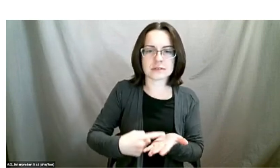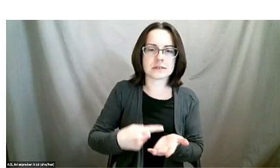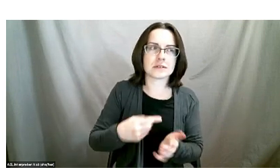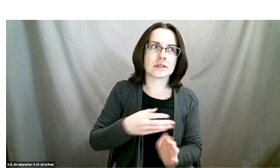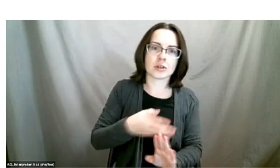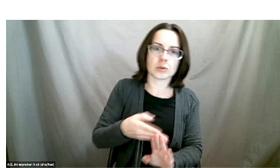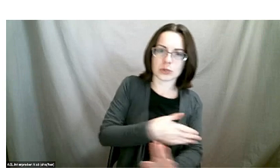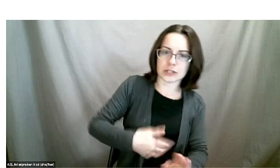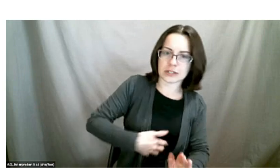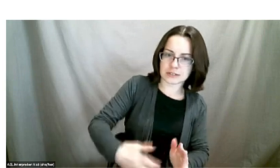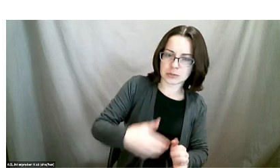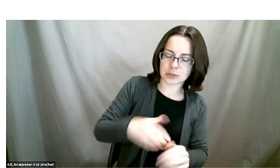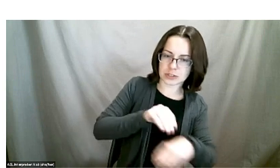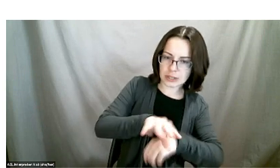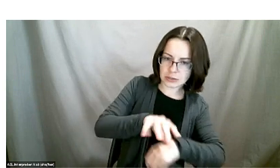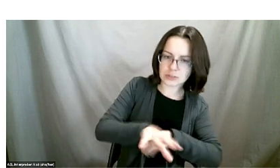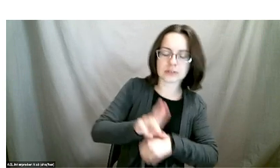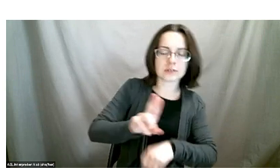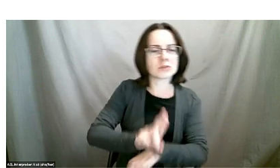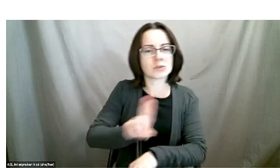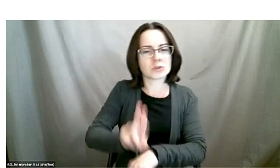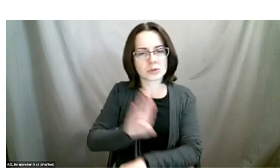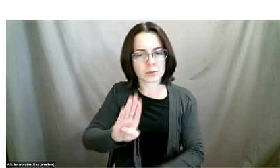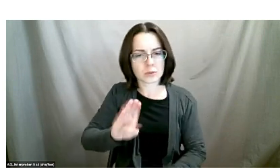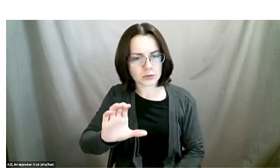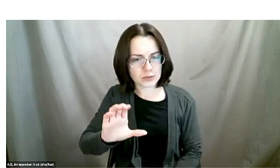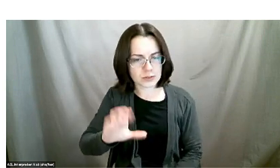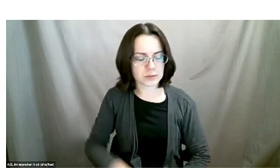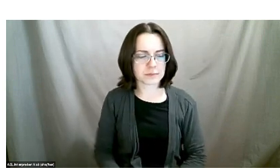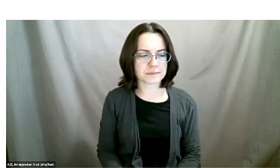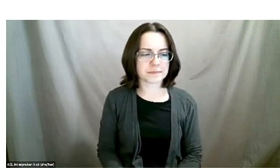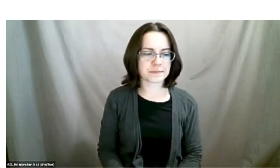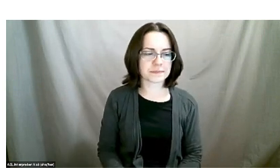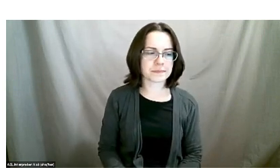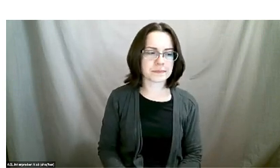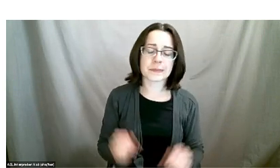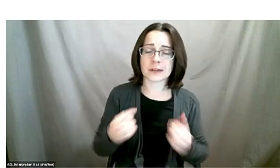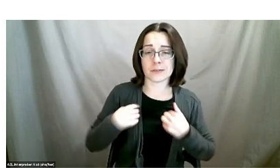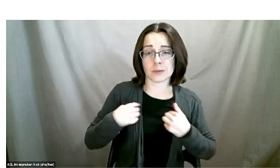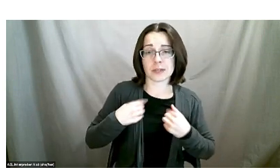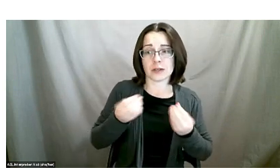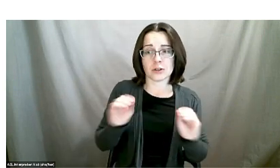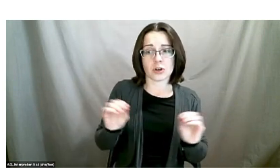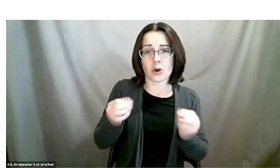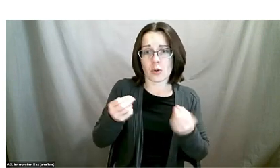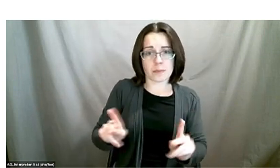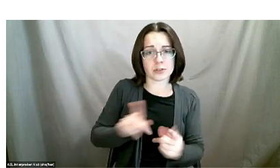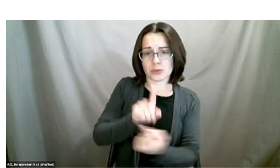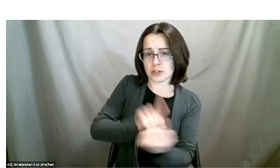and or the use of contraception or for me to have an opportunity to talk to her privately about the fact